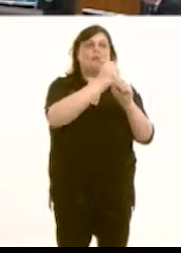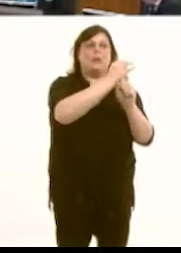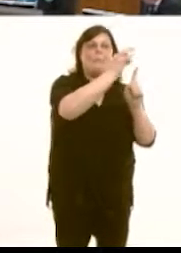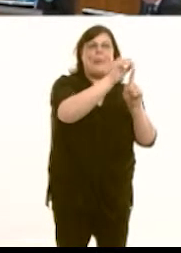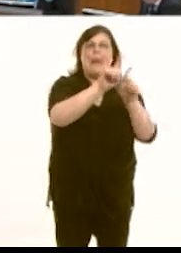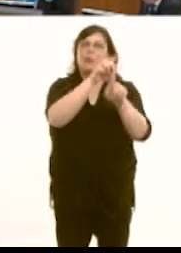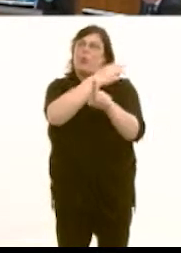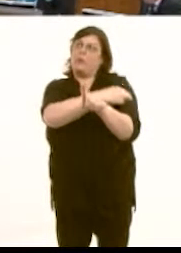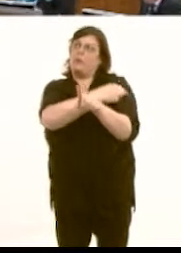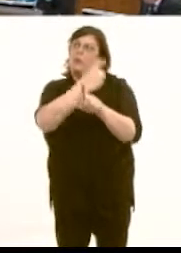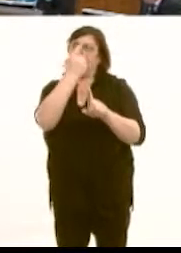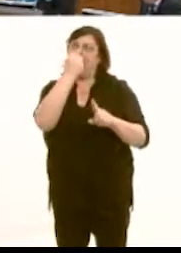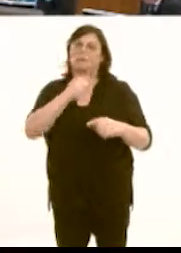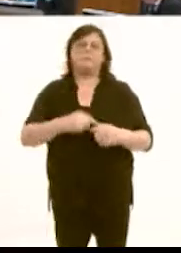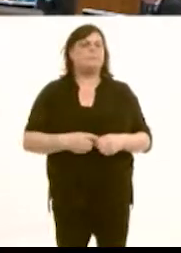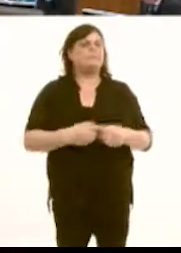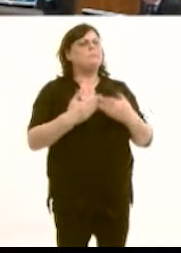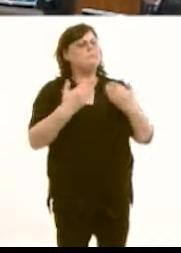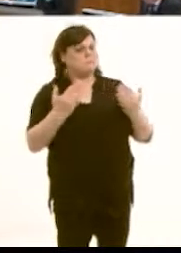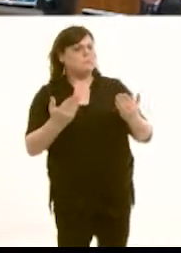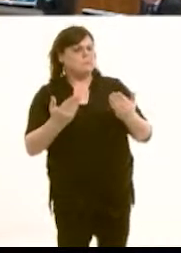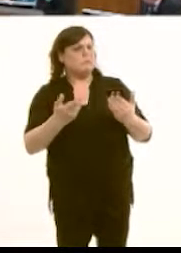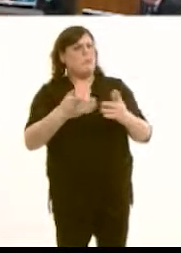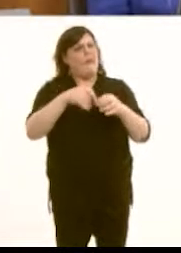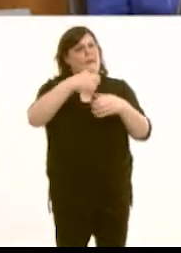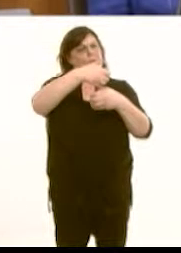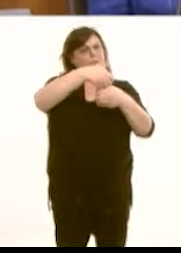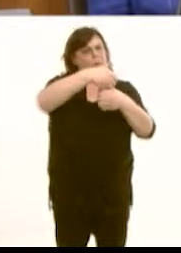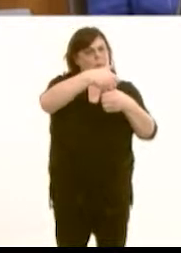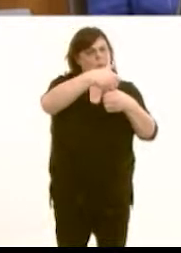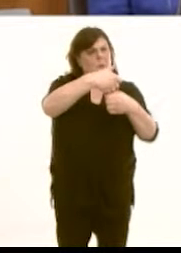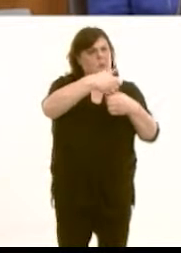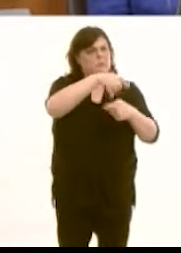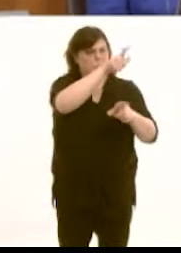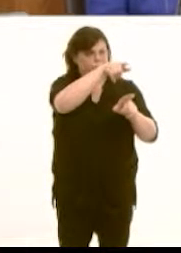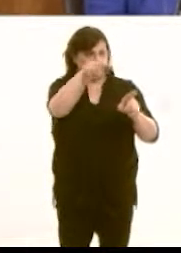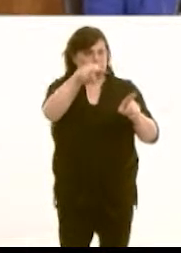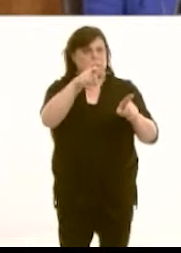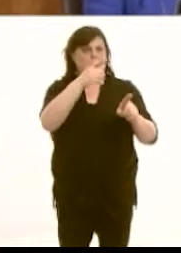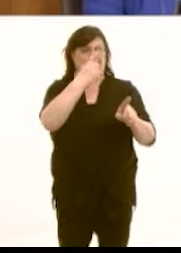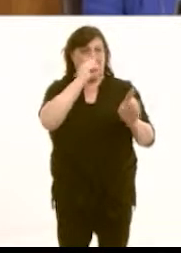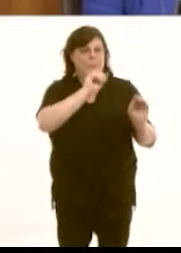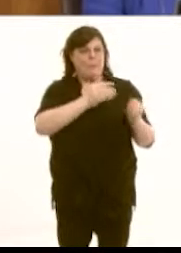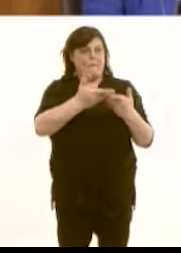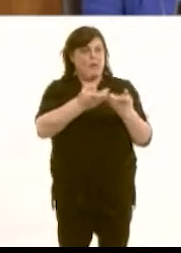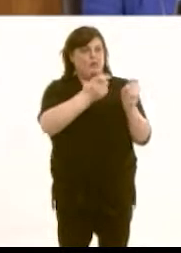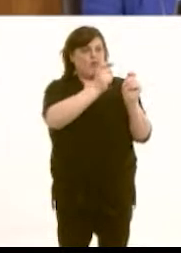Firstly, of course, where pharmacists are able to provide treatment for people, thereís